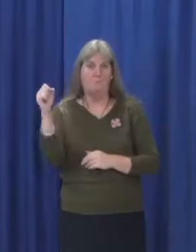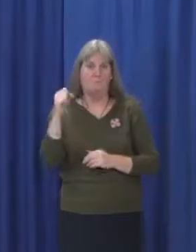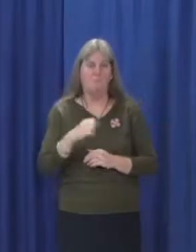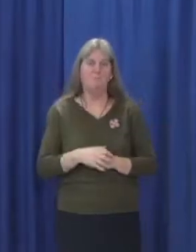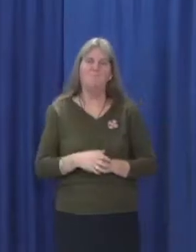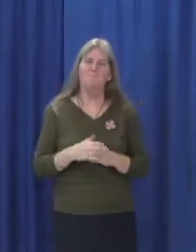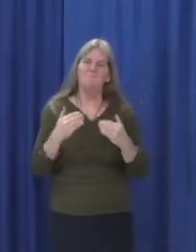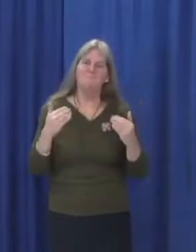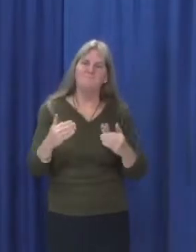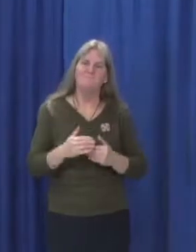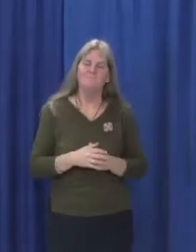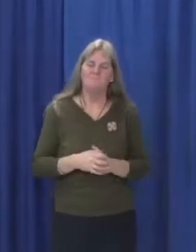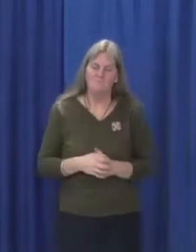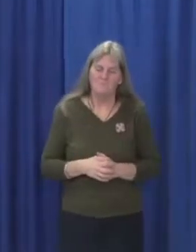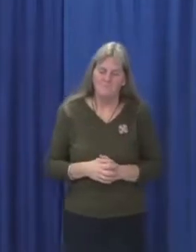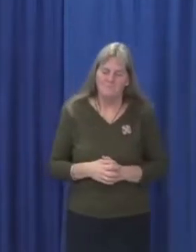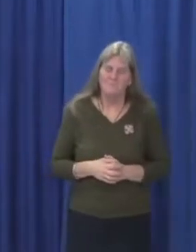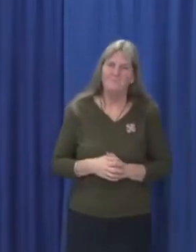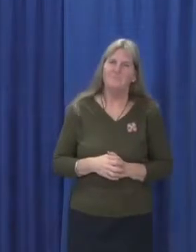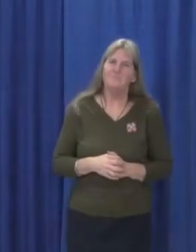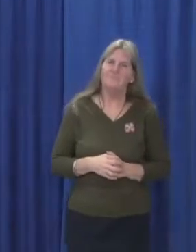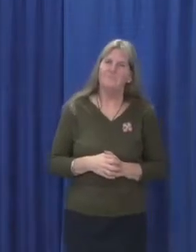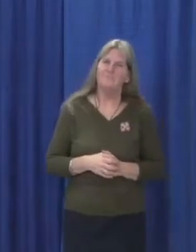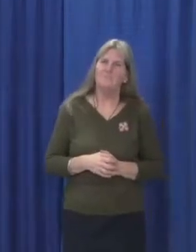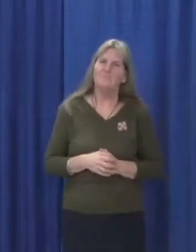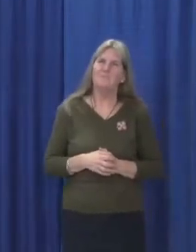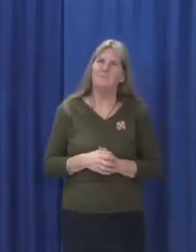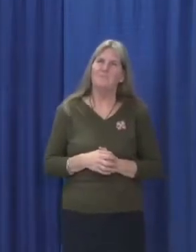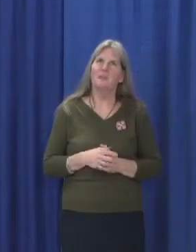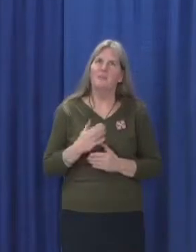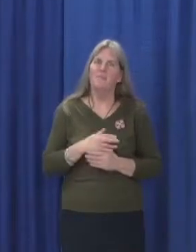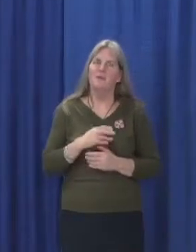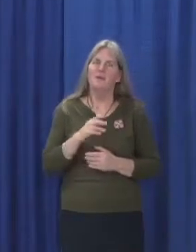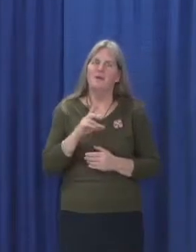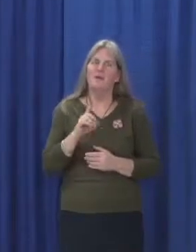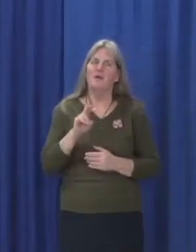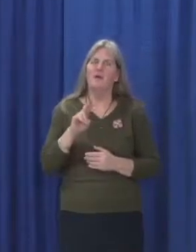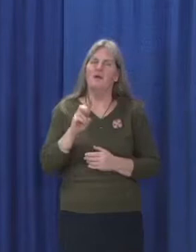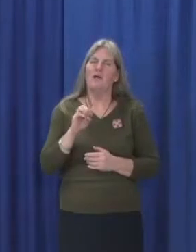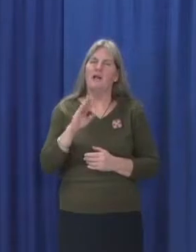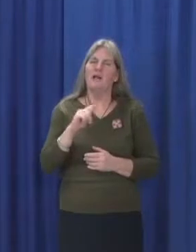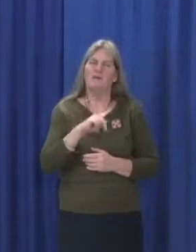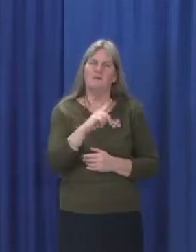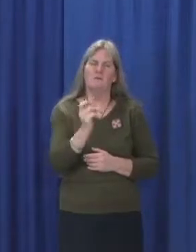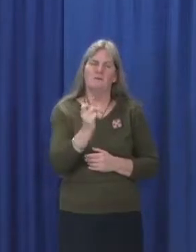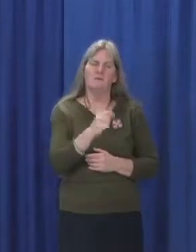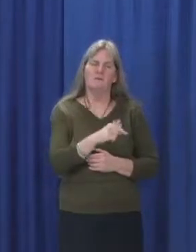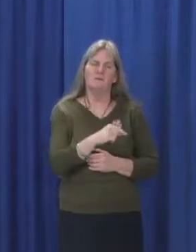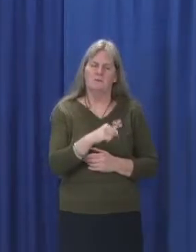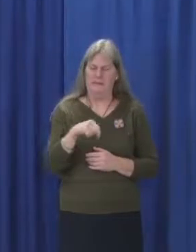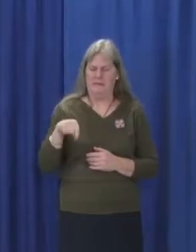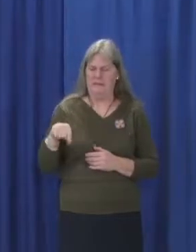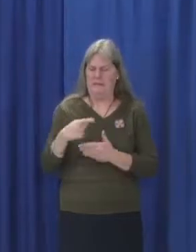Good afternoon. My first question is more for Dr Elliott's.